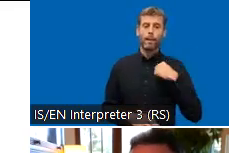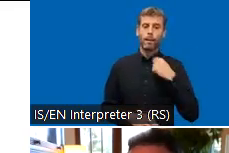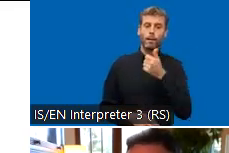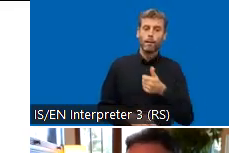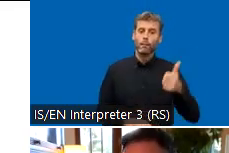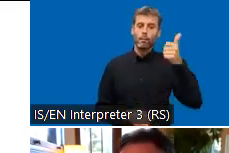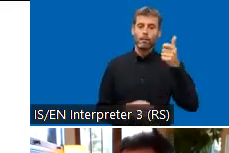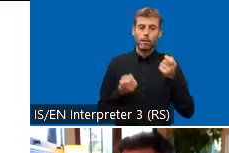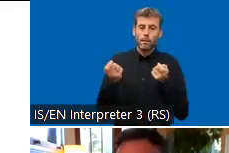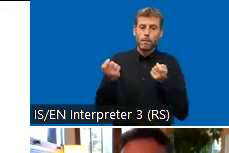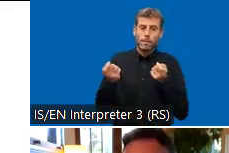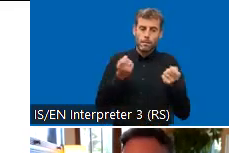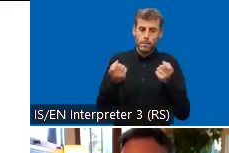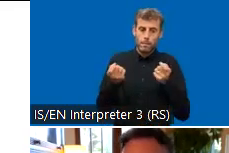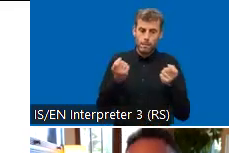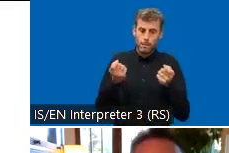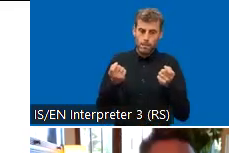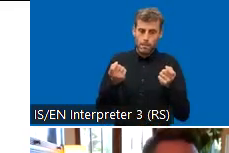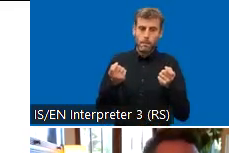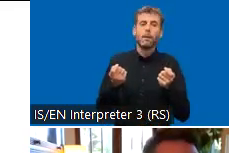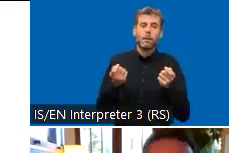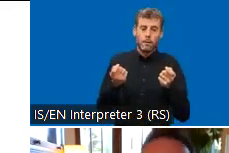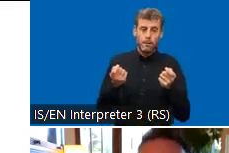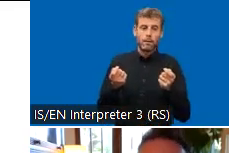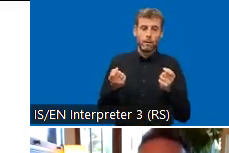Some of them have been on throughout this morning and I appreciate that.